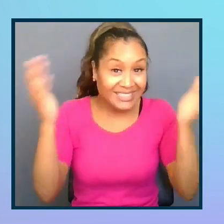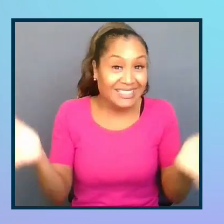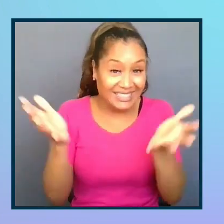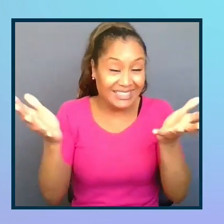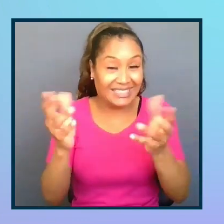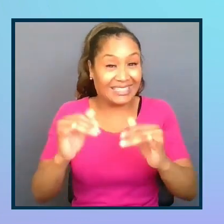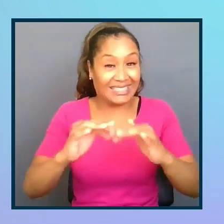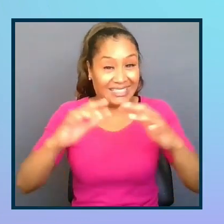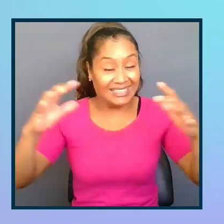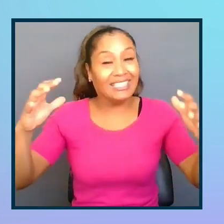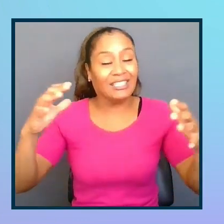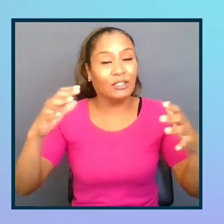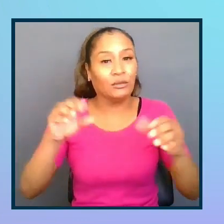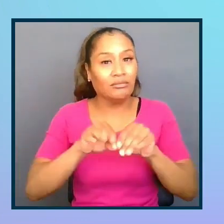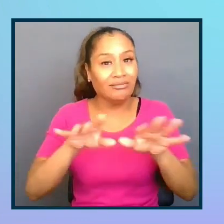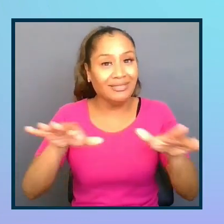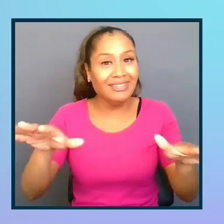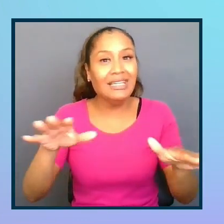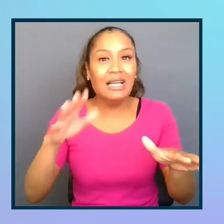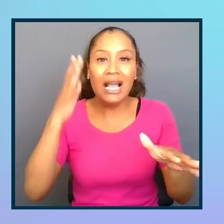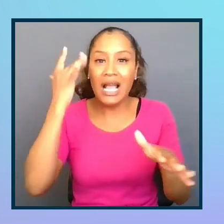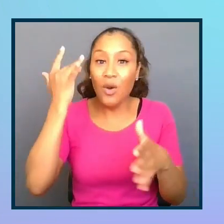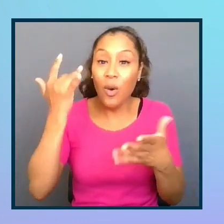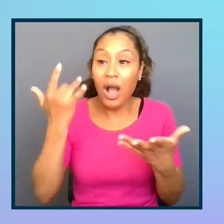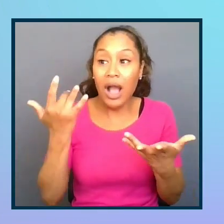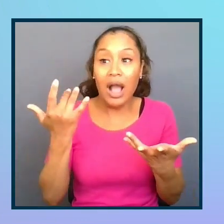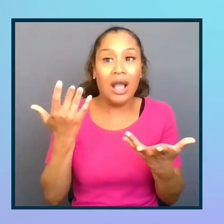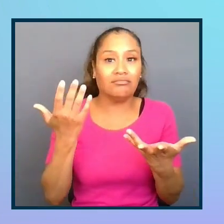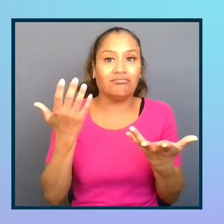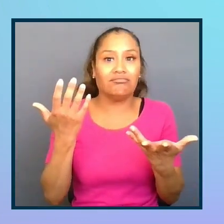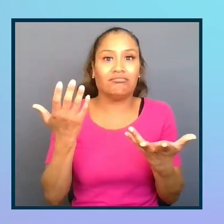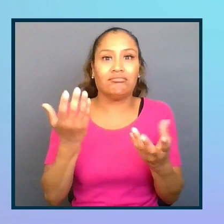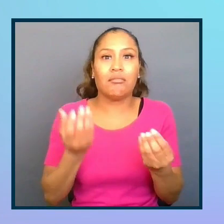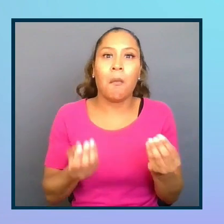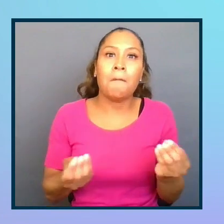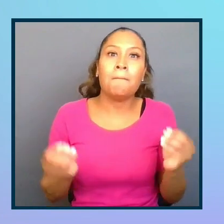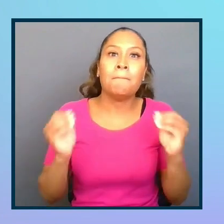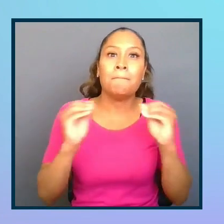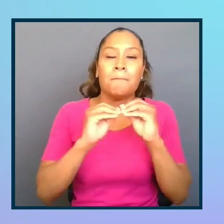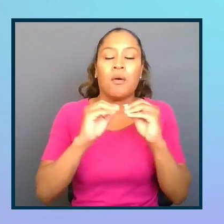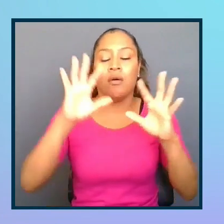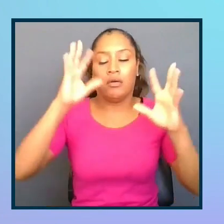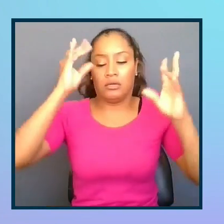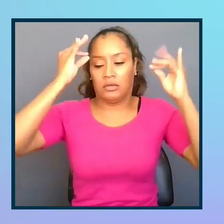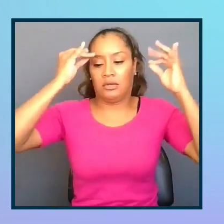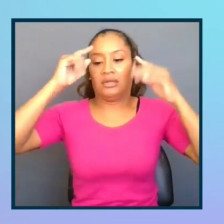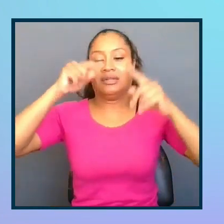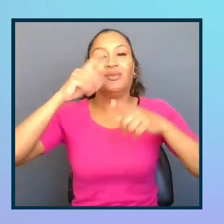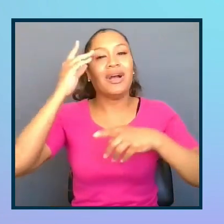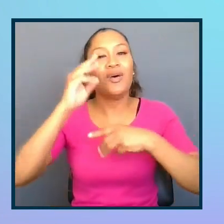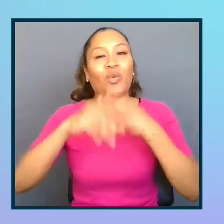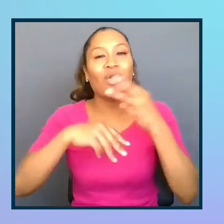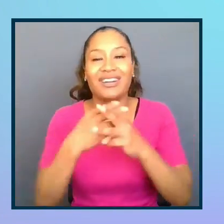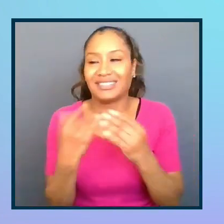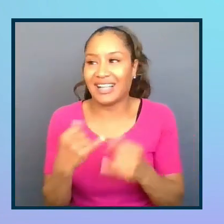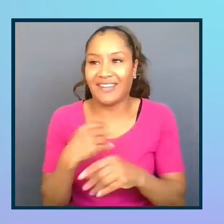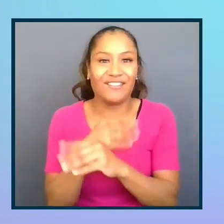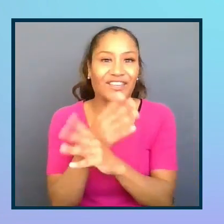because we've had to take a lot more things into account in the virtual world that we've already been thinking about